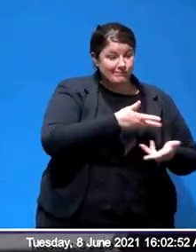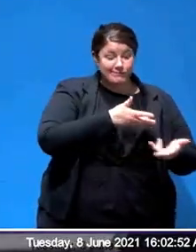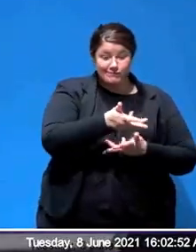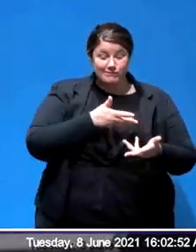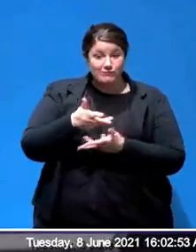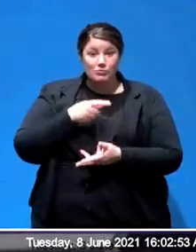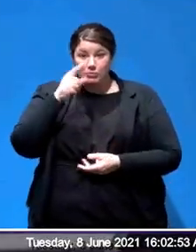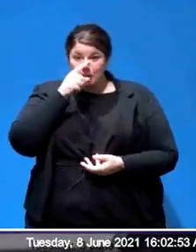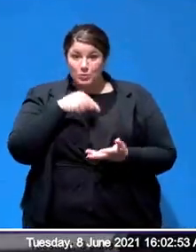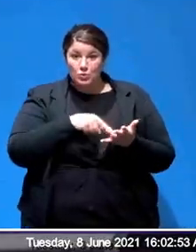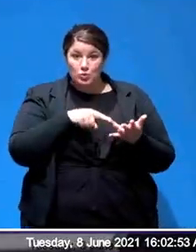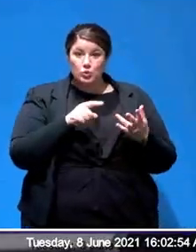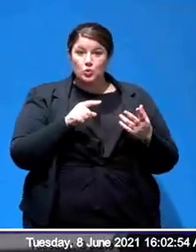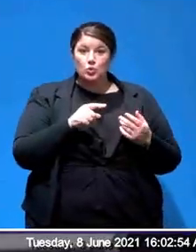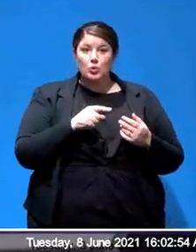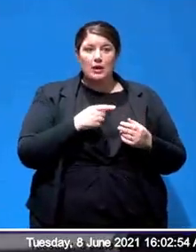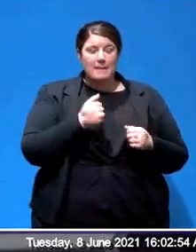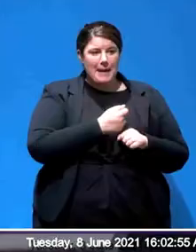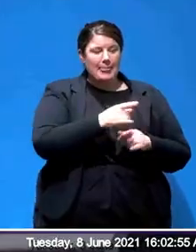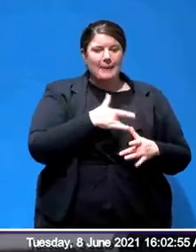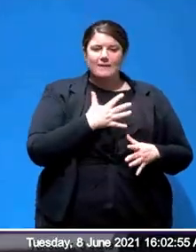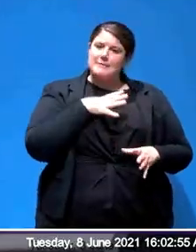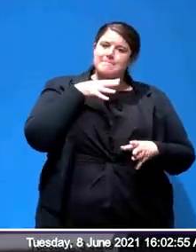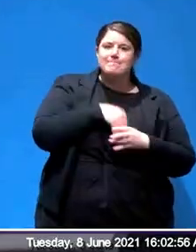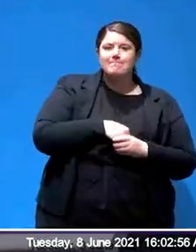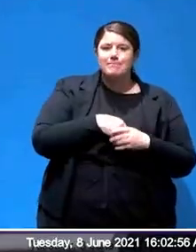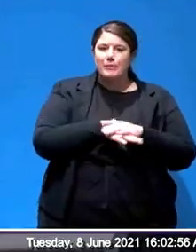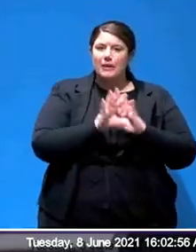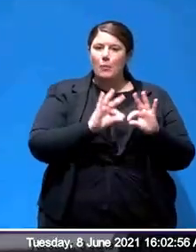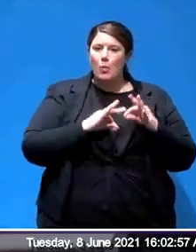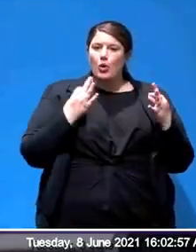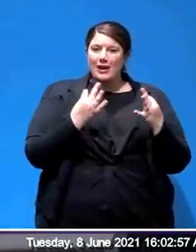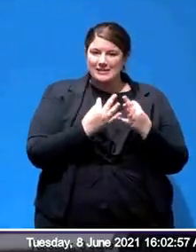engage hearts and minds and make documents into living things.